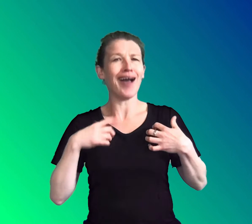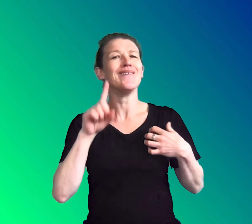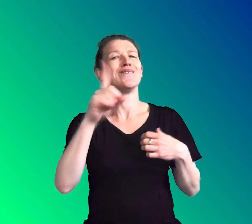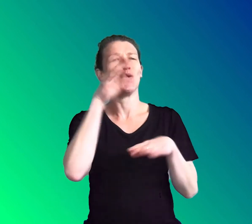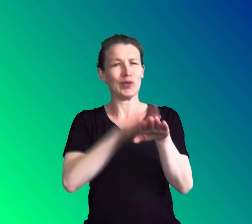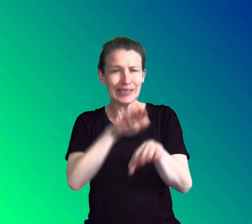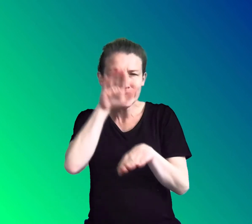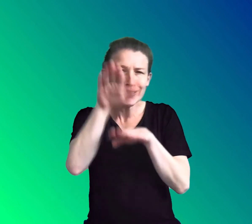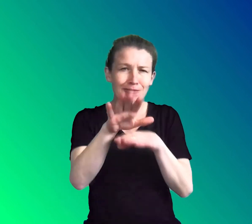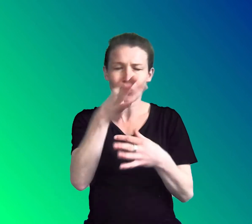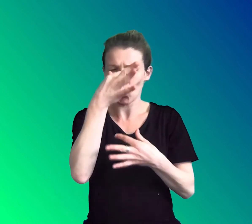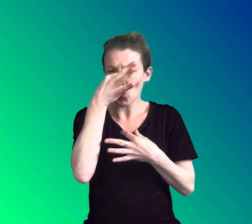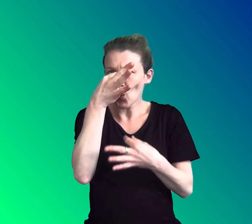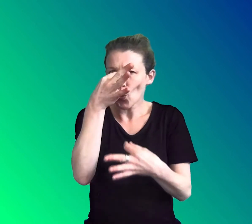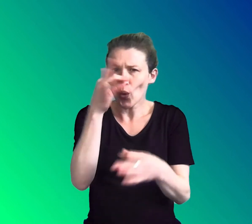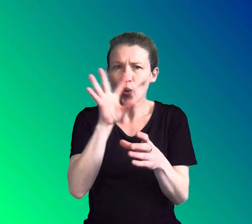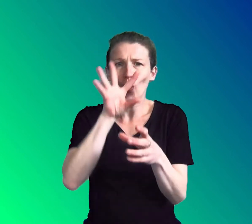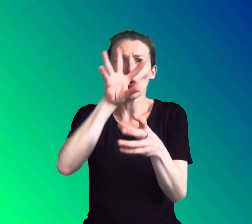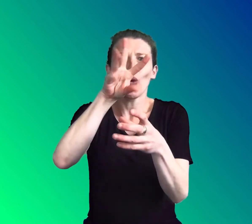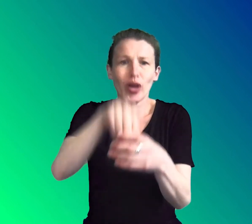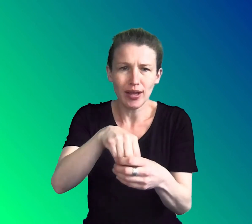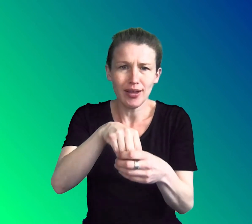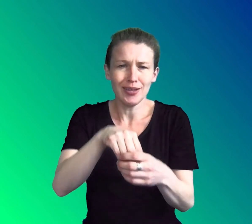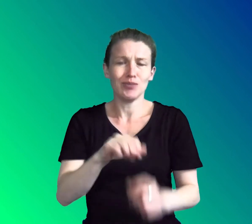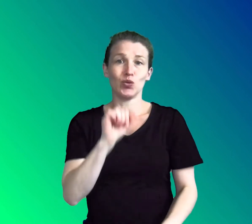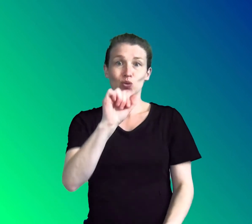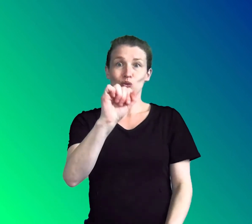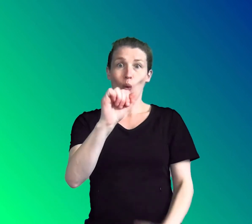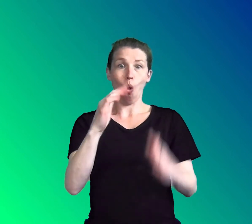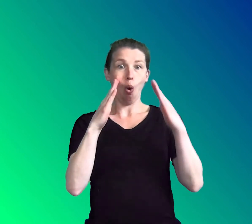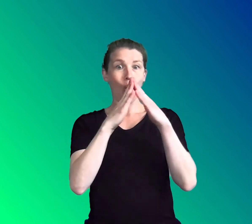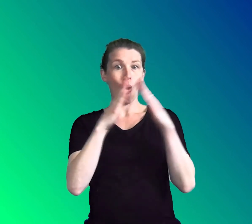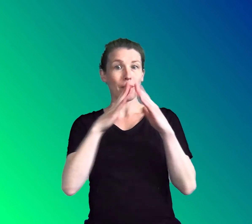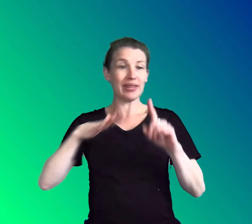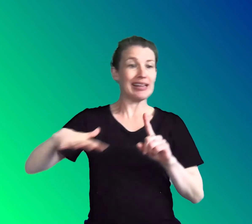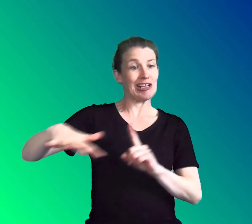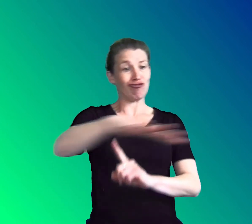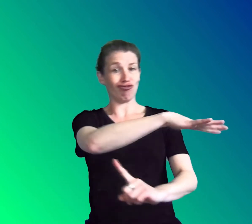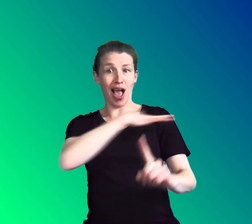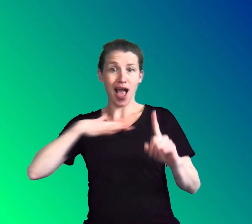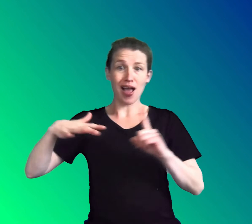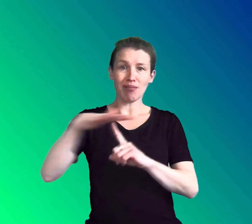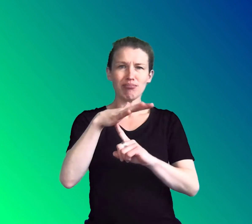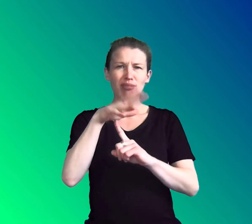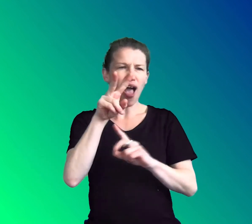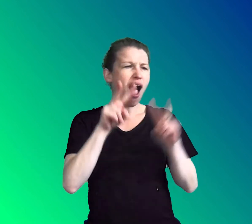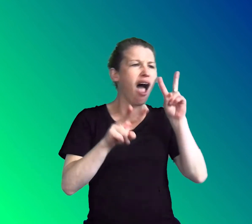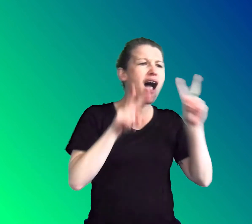the first thing to do is just to take an interest. Have a look at the area around your home.